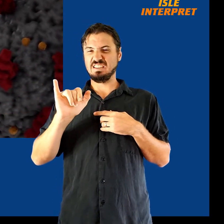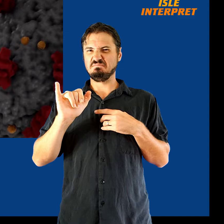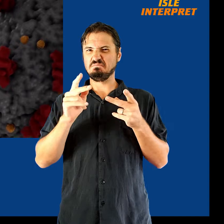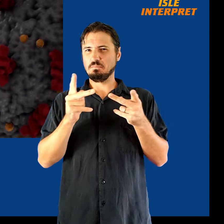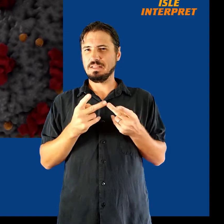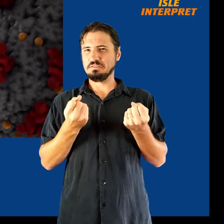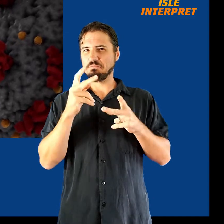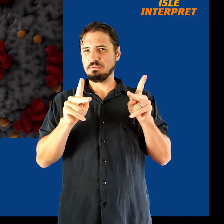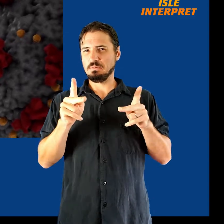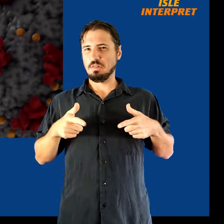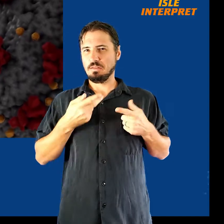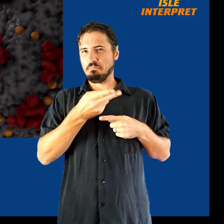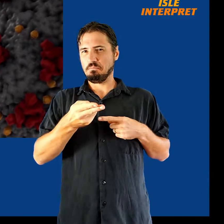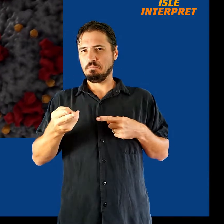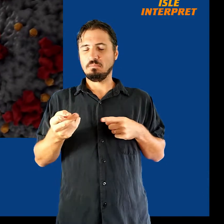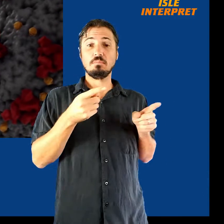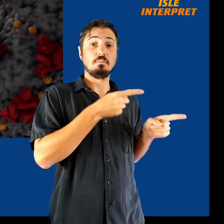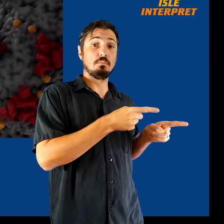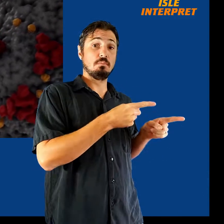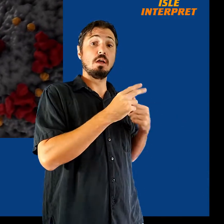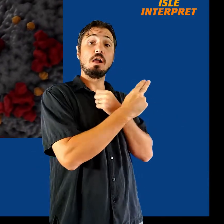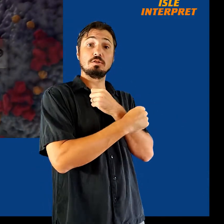All but 1 case has been confirmed to be travel-related.